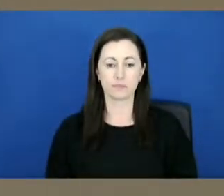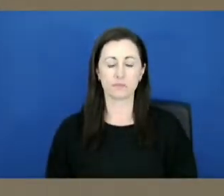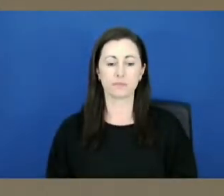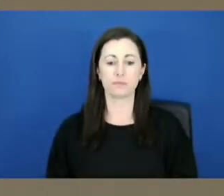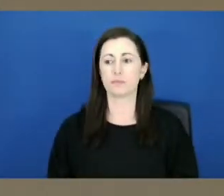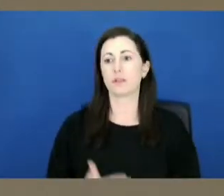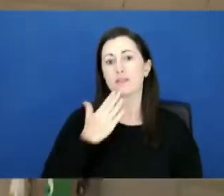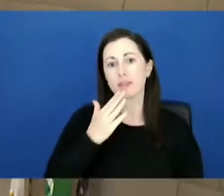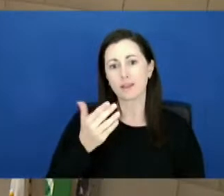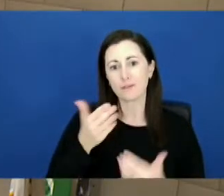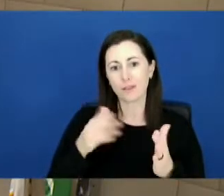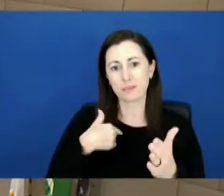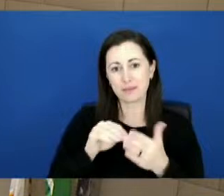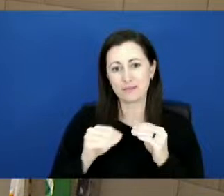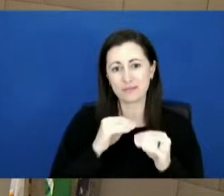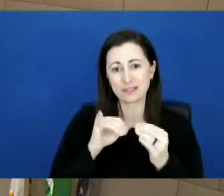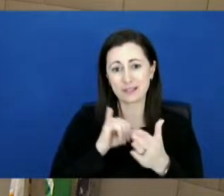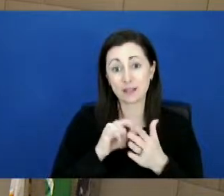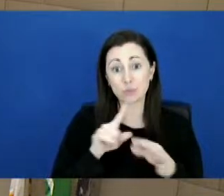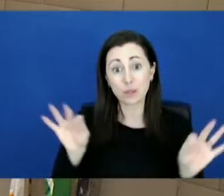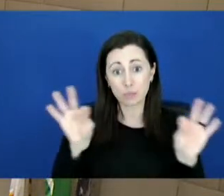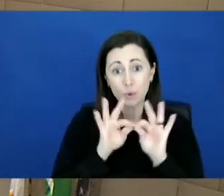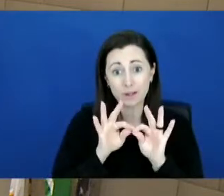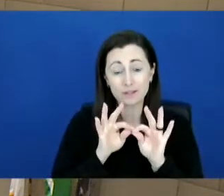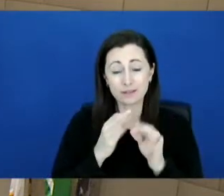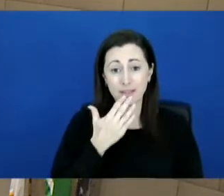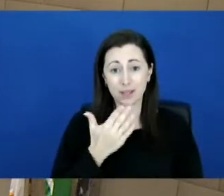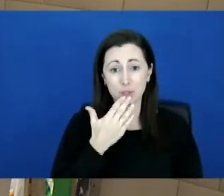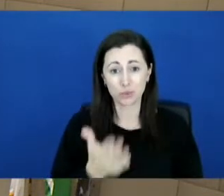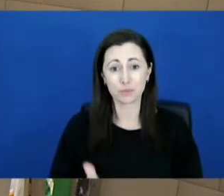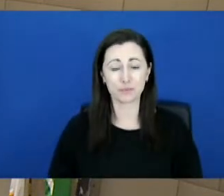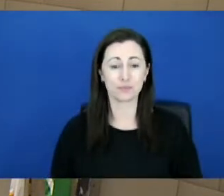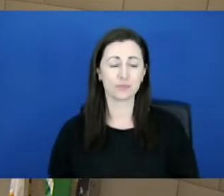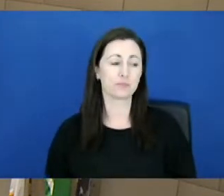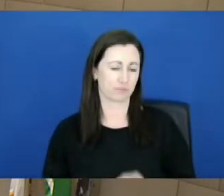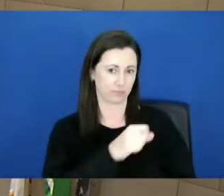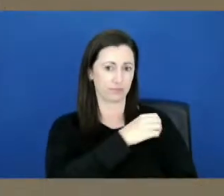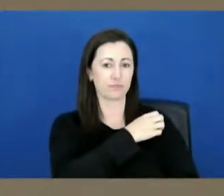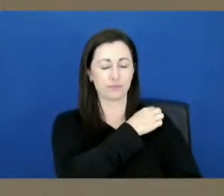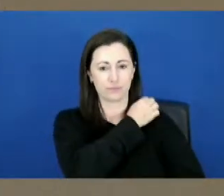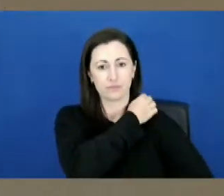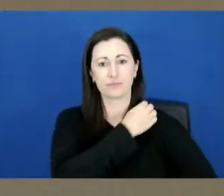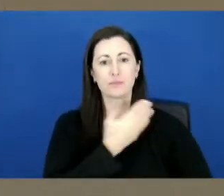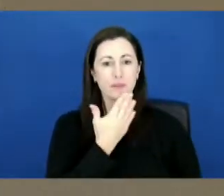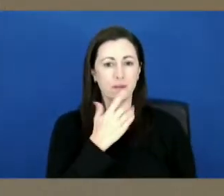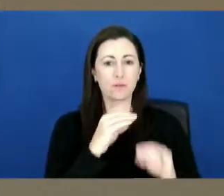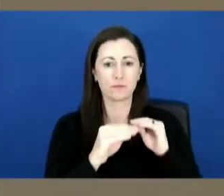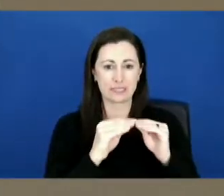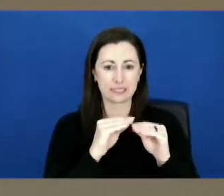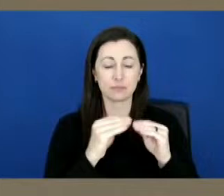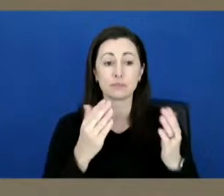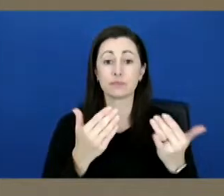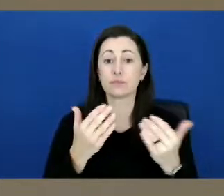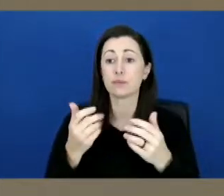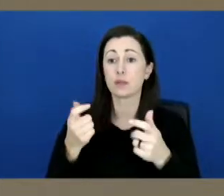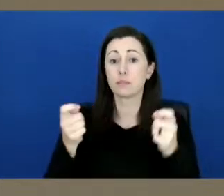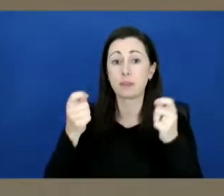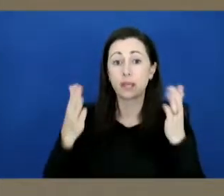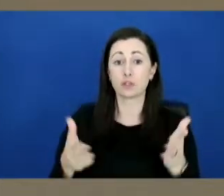OPPOSED? AYES HAVE IT. IT IS UNANIMOUS, MADAM CLERK SETTLEMENT THANK YOU FOR LETTING ME CORRECT IT, BECAUSE IT'S